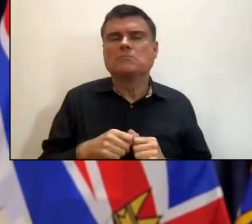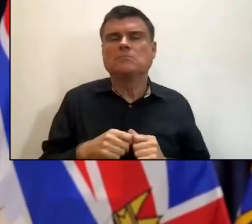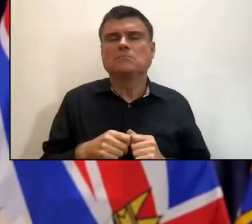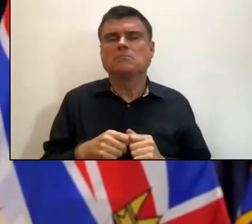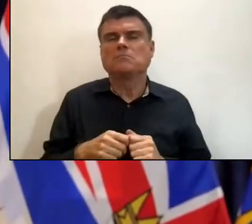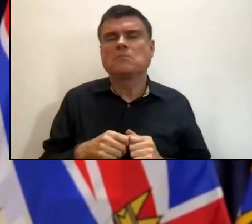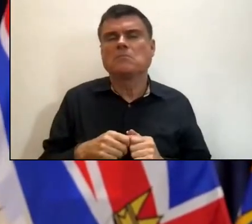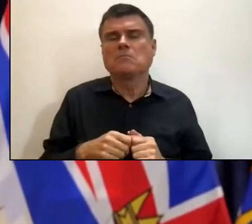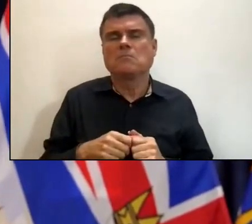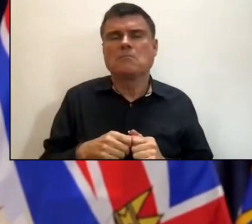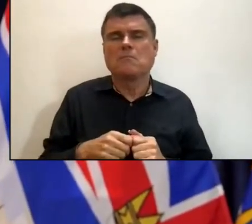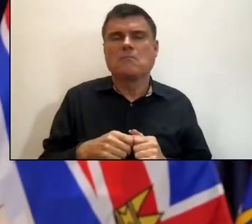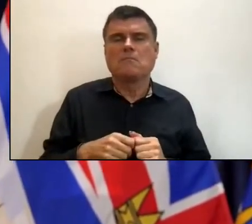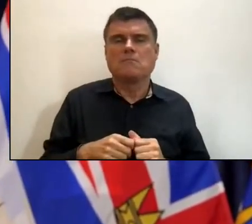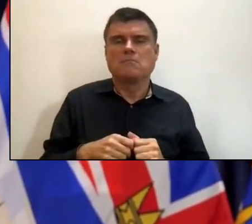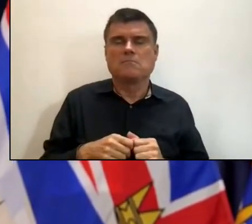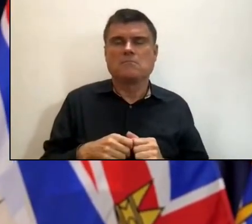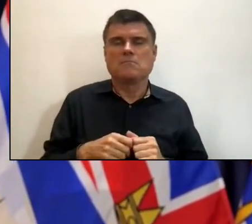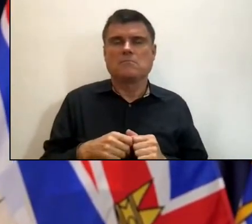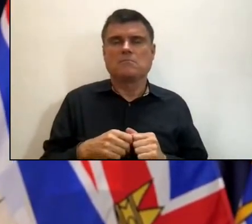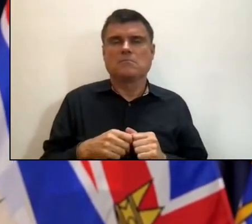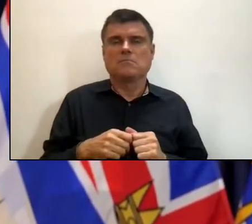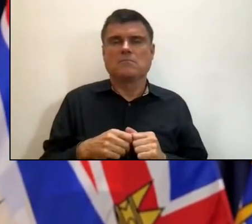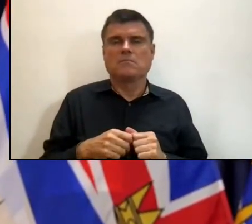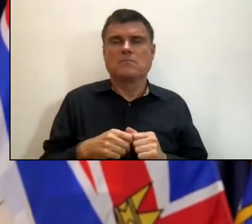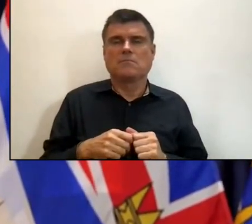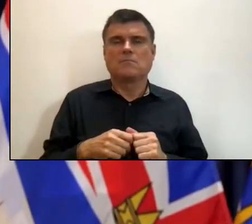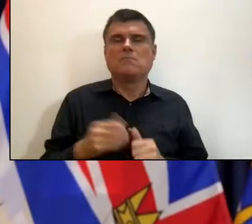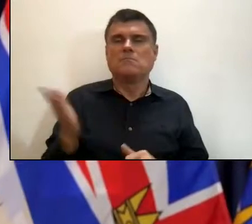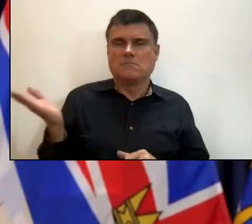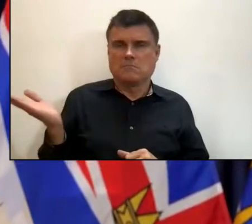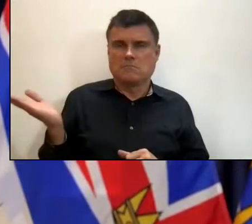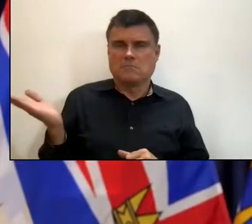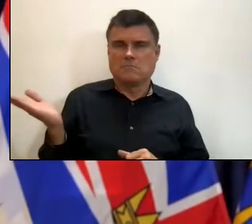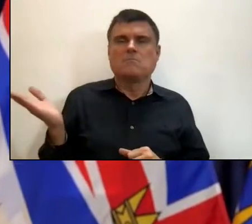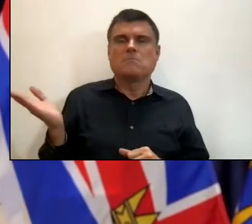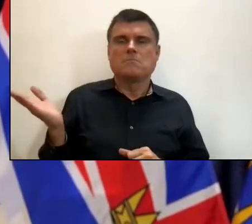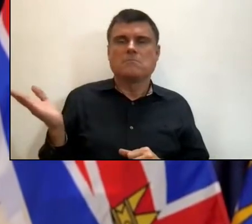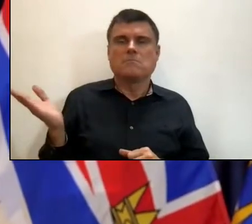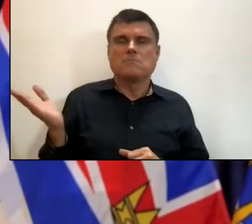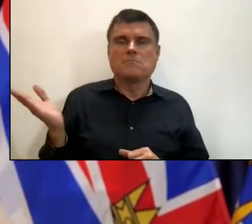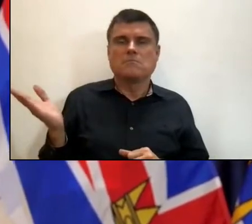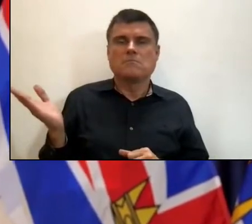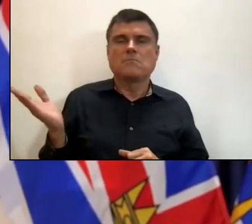Mr. Farnworth said in his